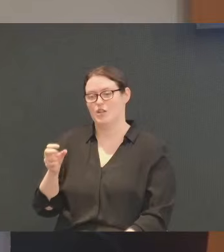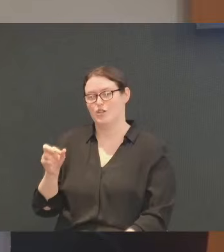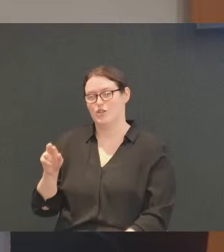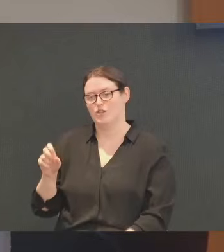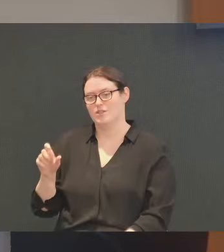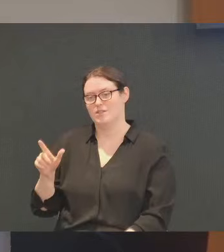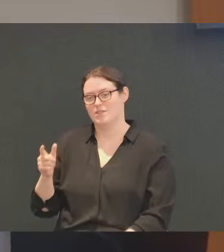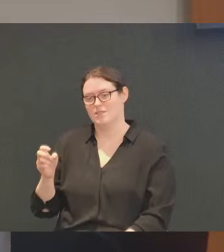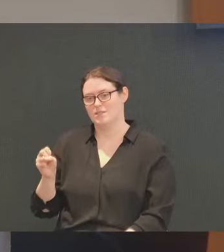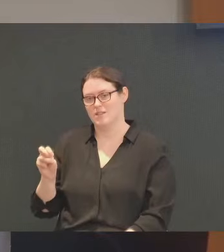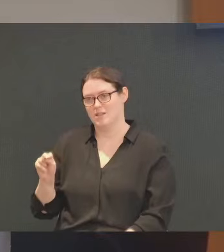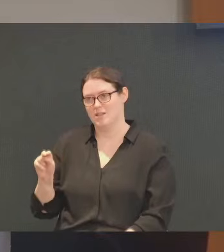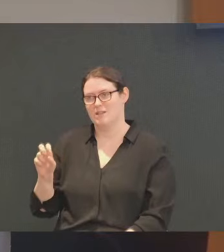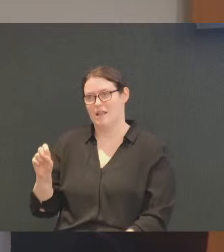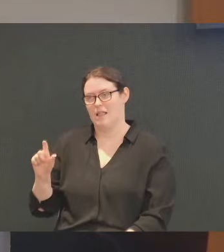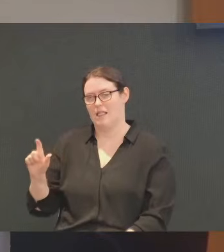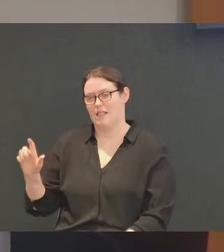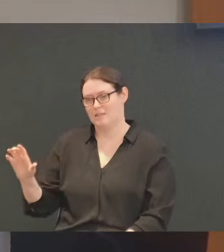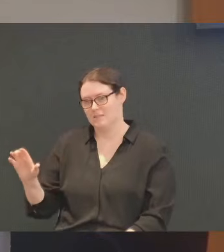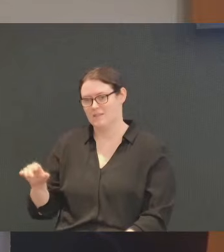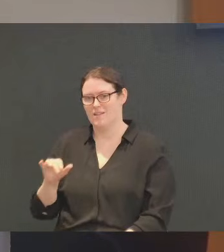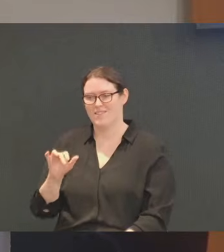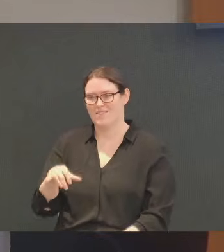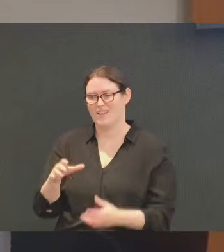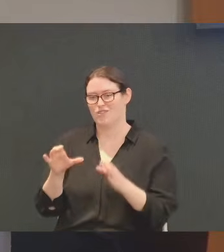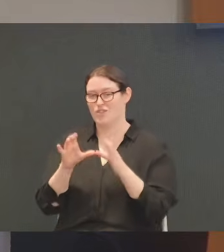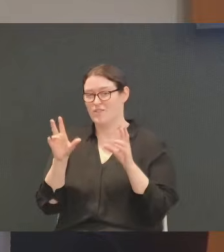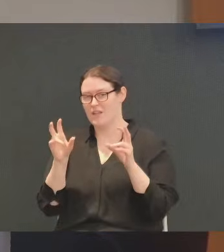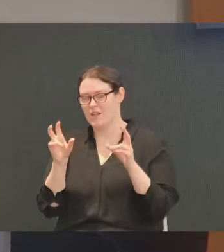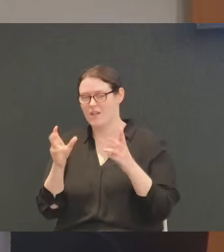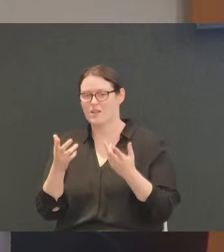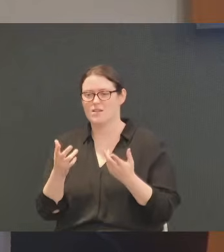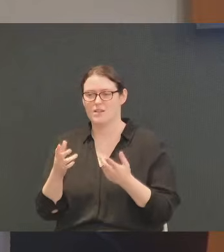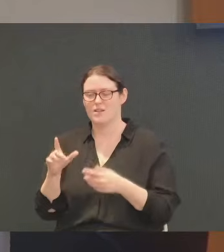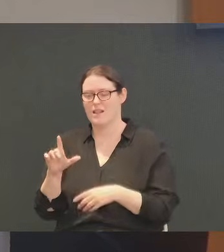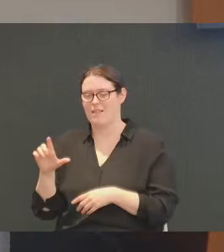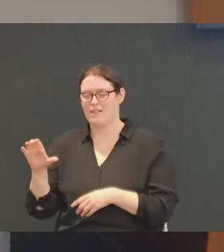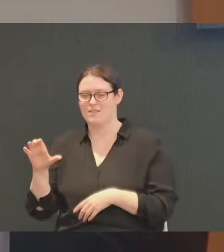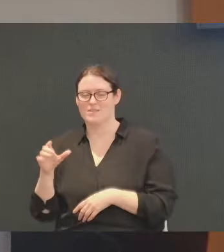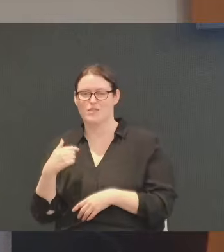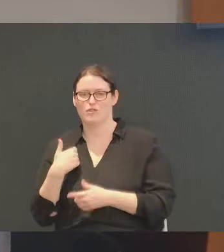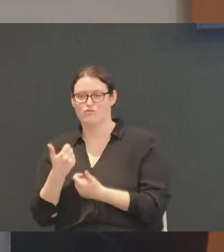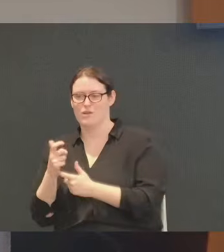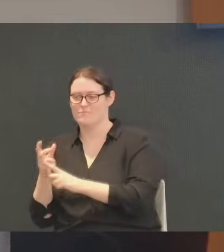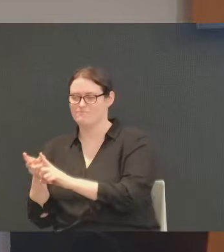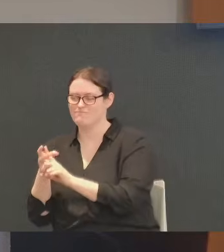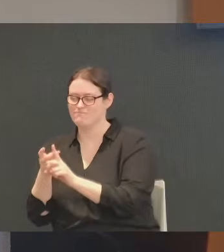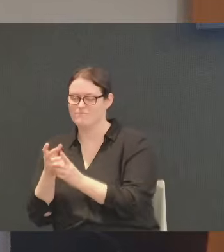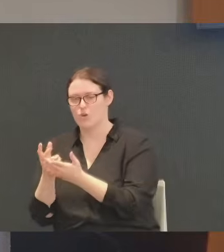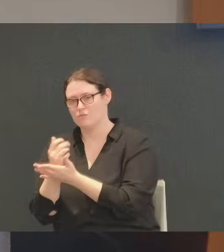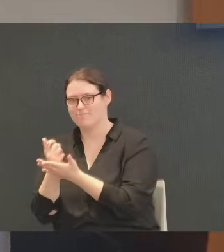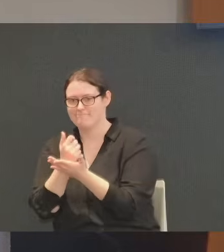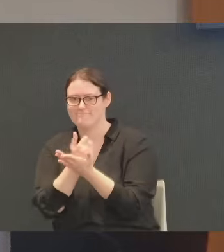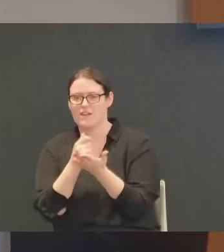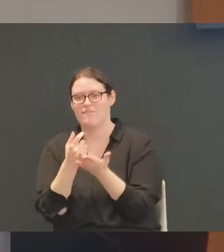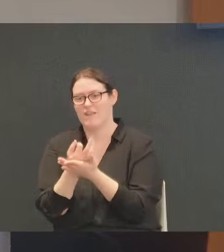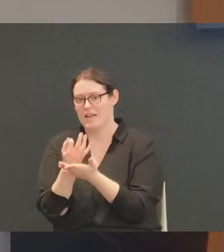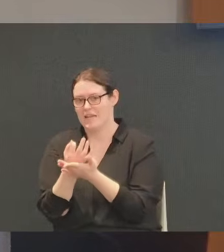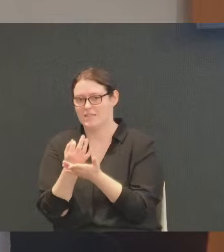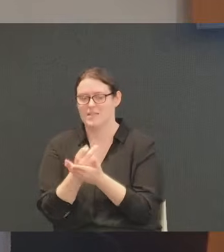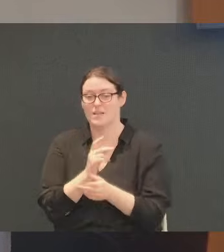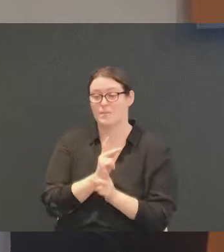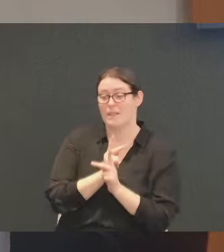the estoppel certificate is as this LLC is out getting financing. the the lender has asked the